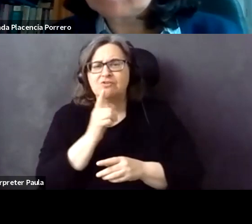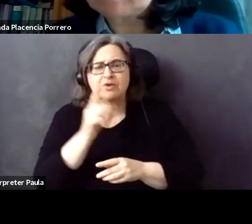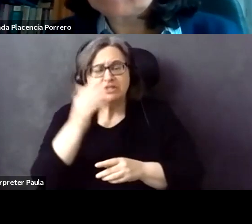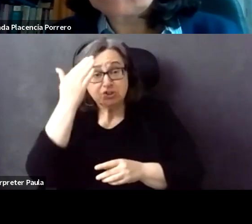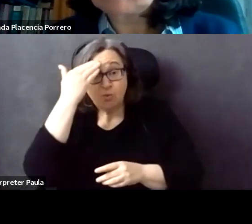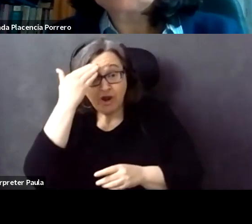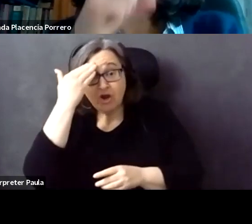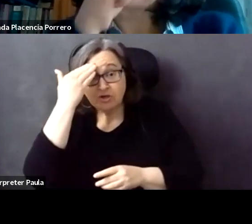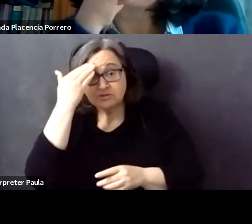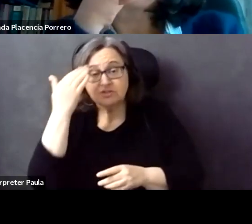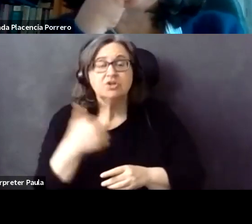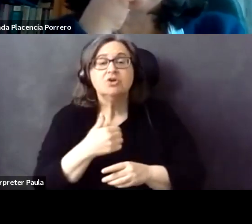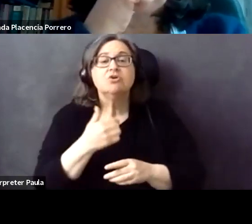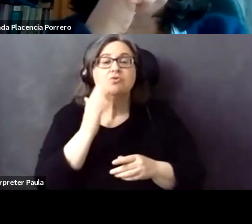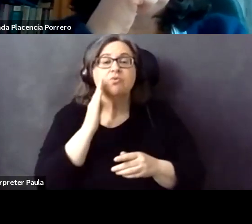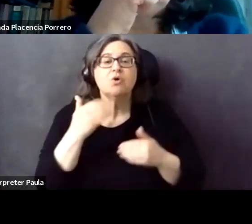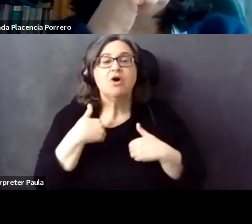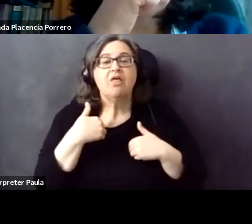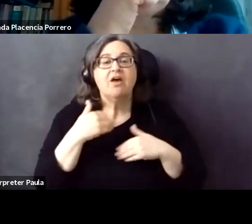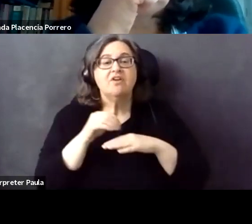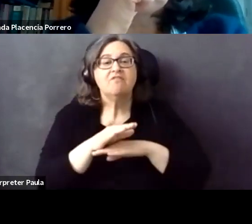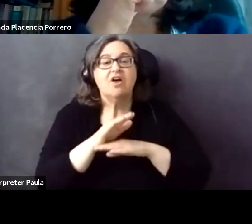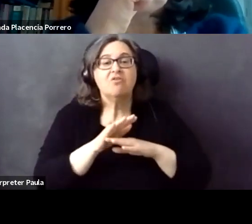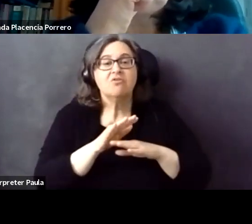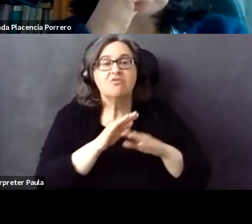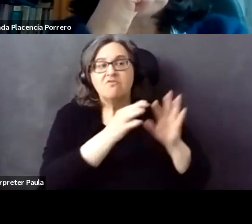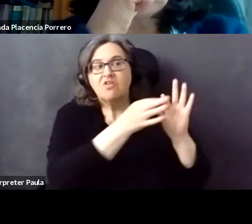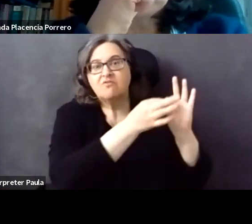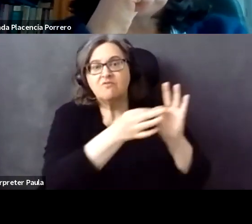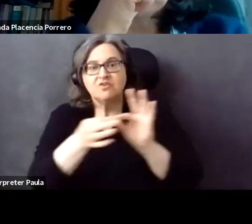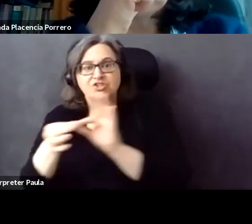producer or the manufacturer or the importer, and so we